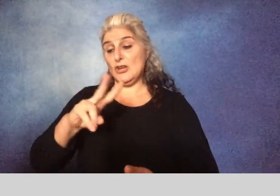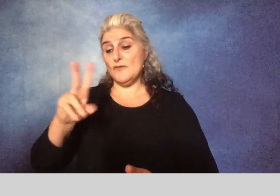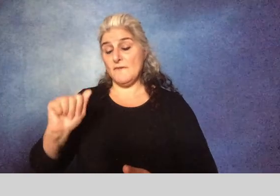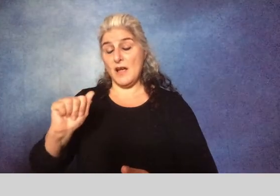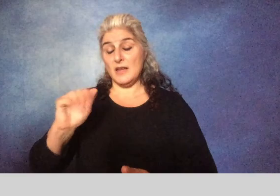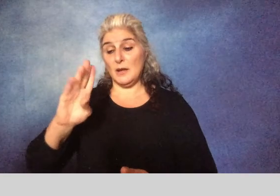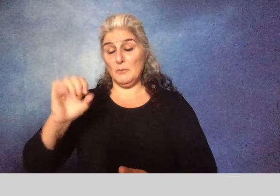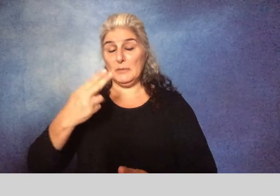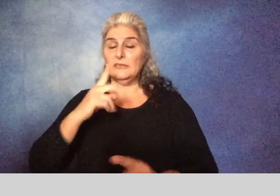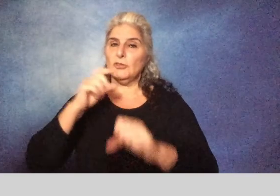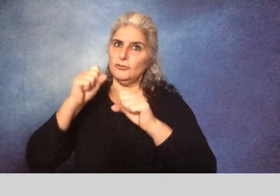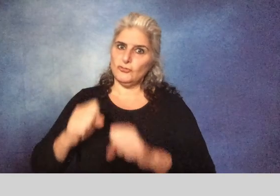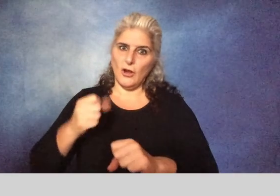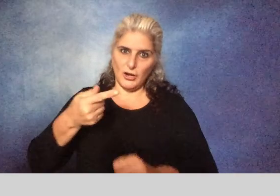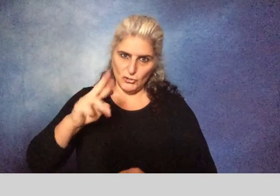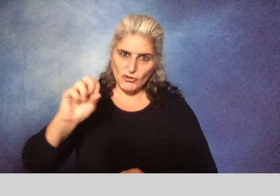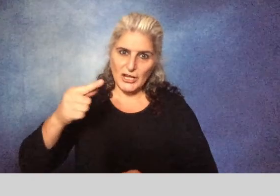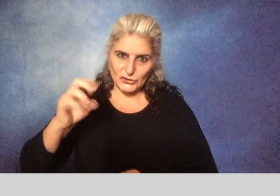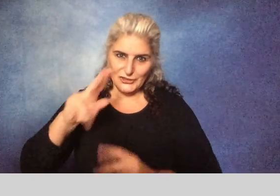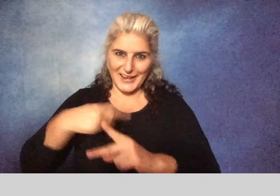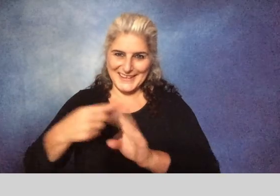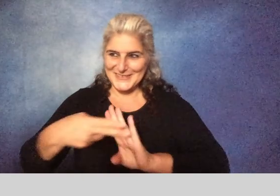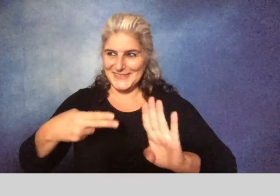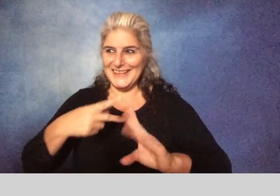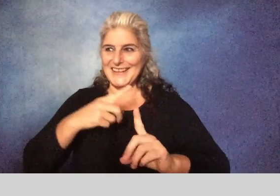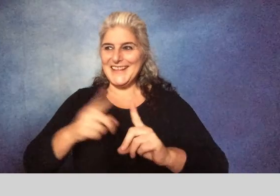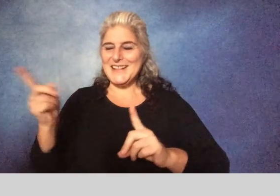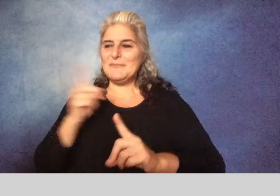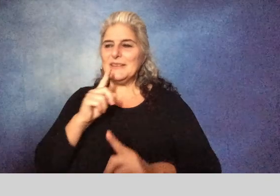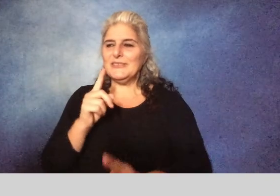And "Yoshimi Battles The Pink Robots" is often considered a space rock album.